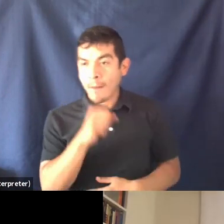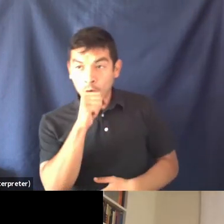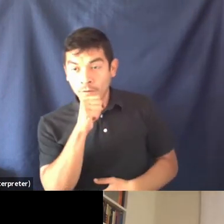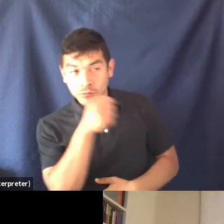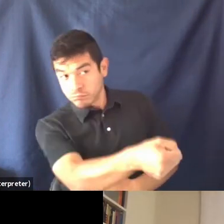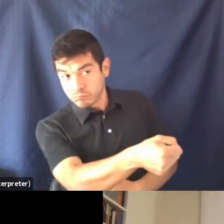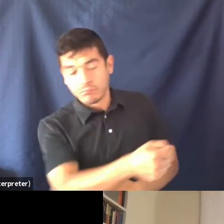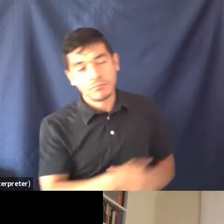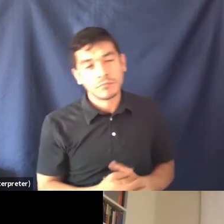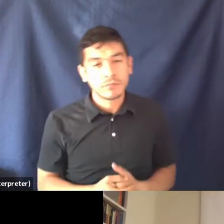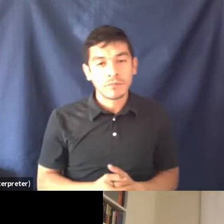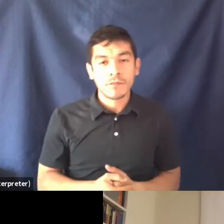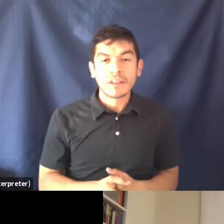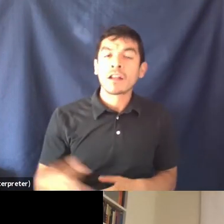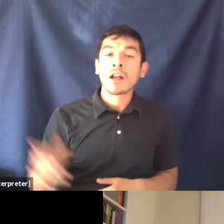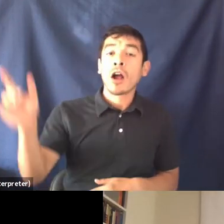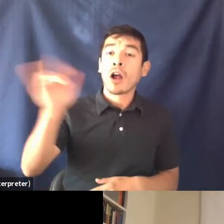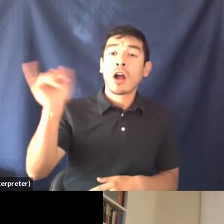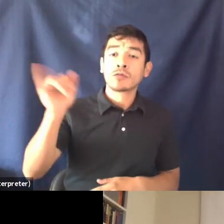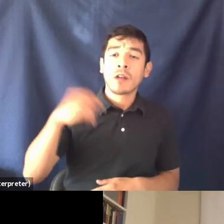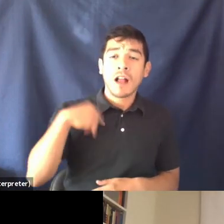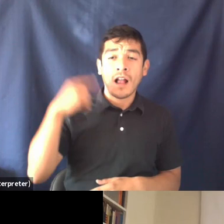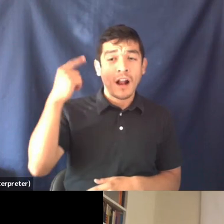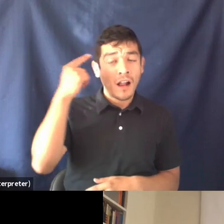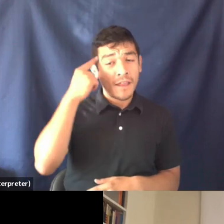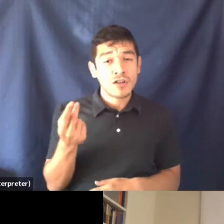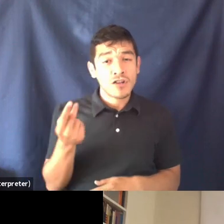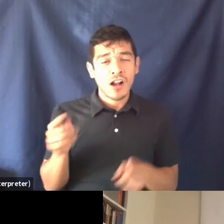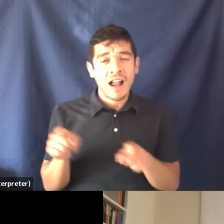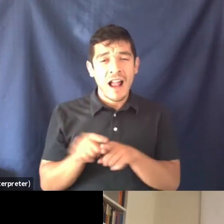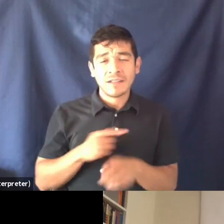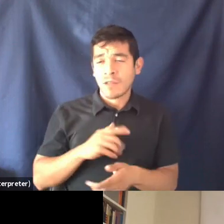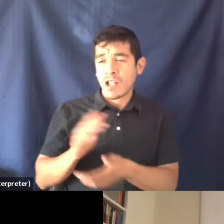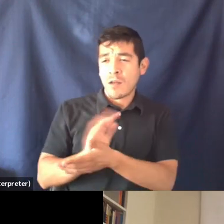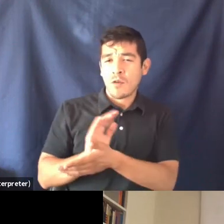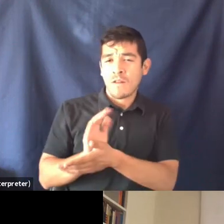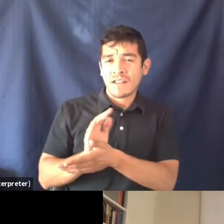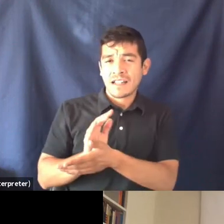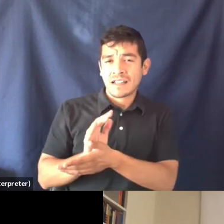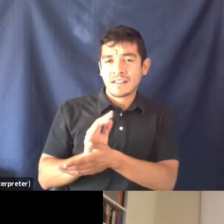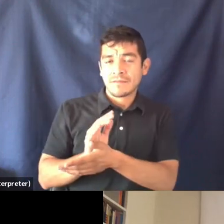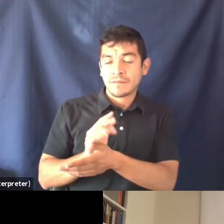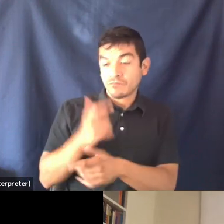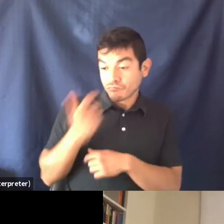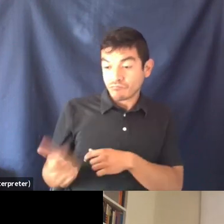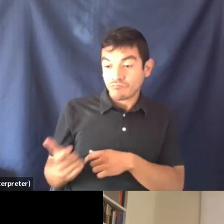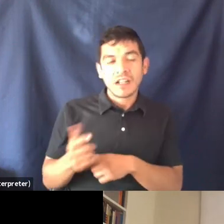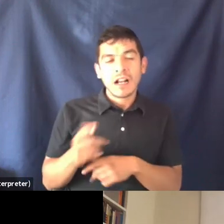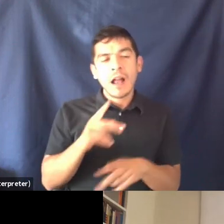And also I think the dogs as my film subject also kind of lowered people's guards around me as well.